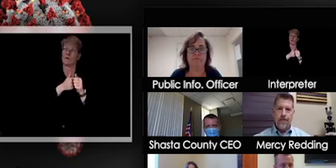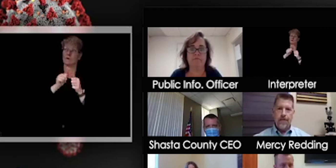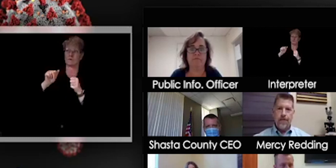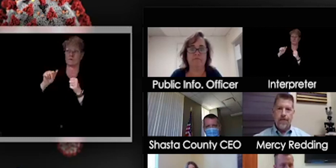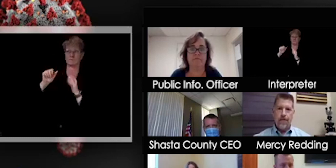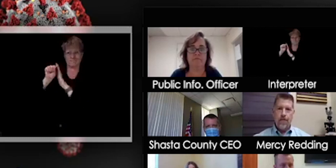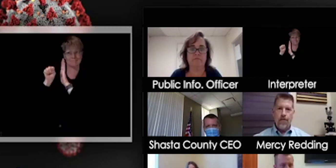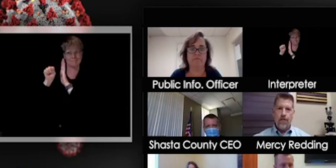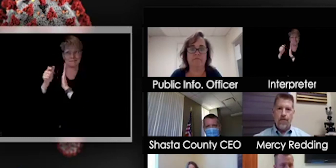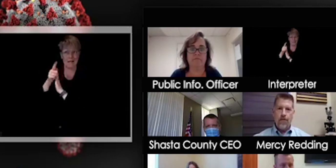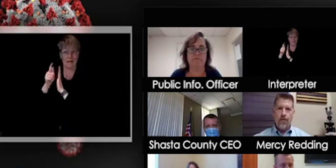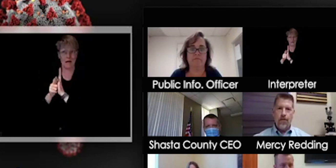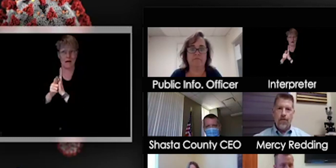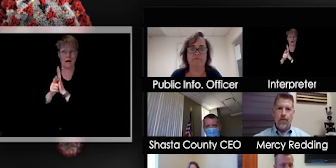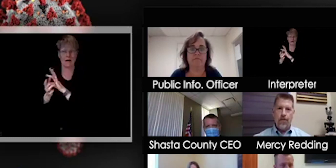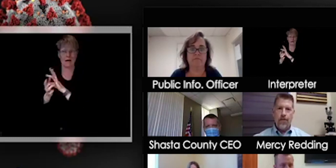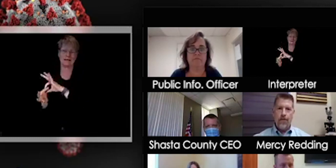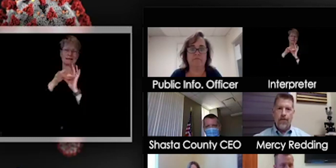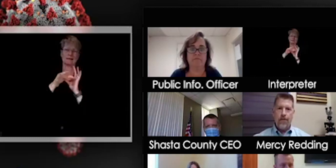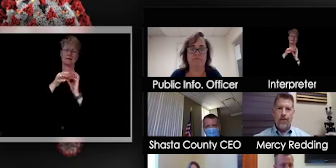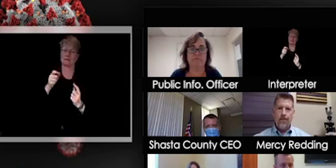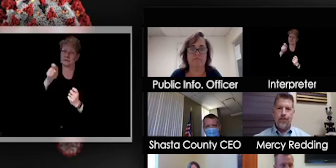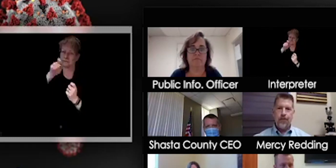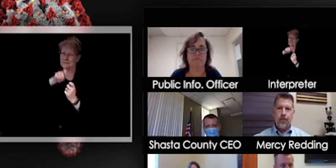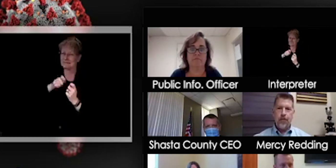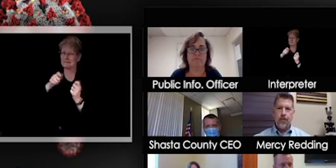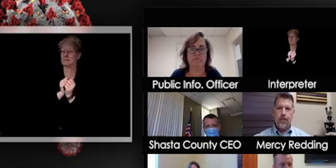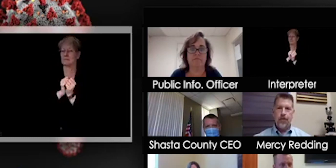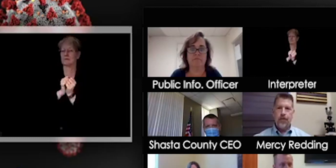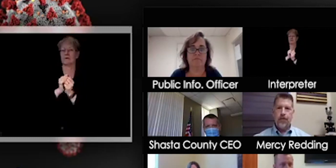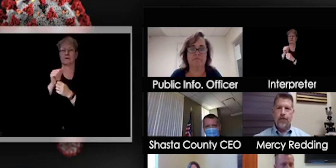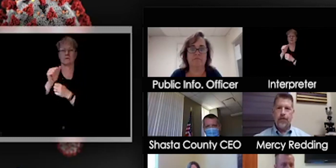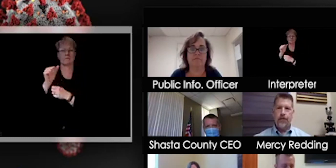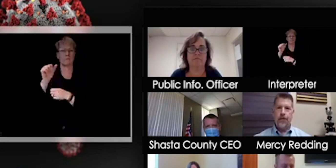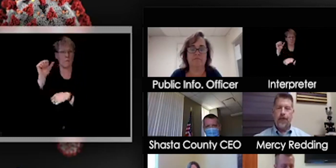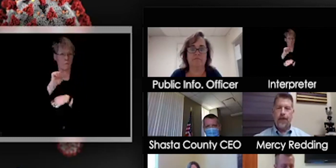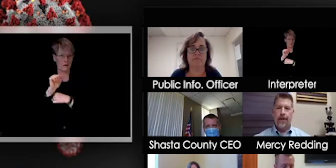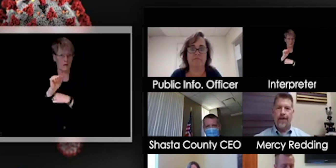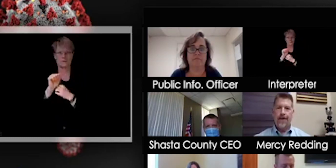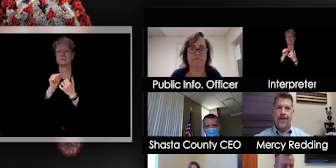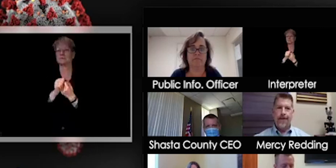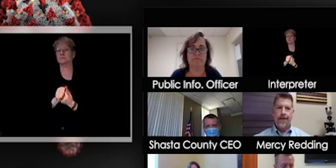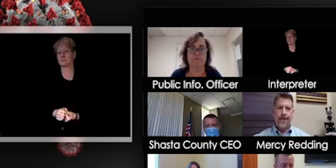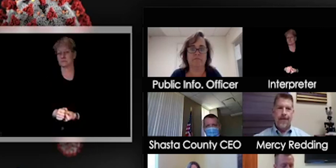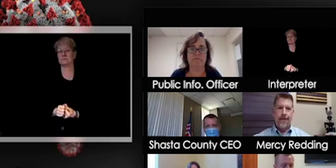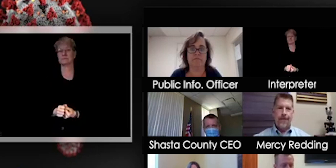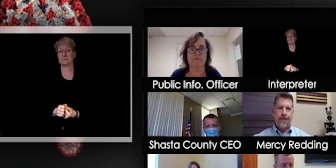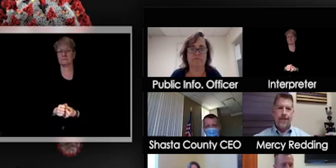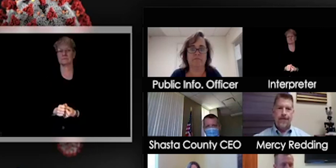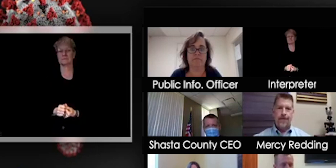So, those activities will be going on. We are planning to convene our law enforcement